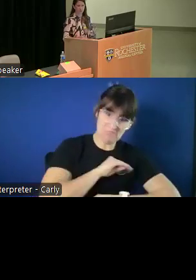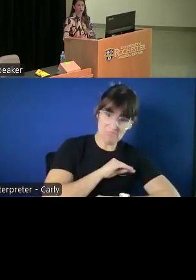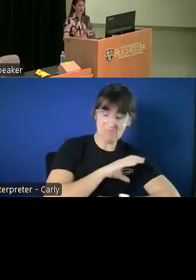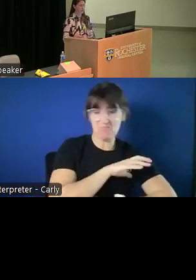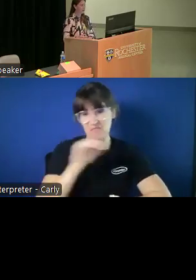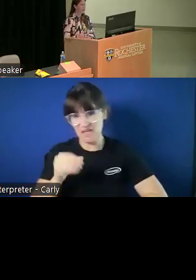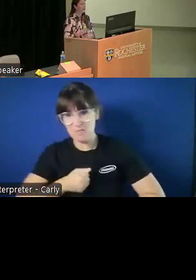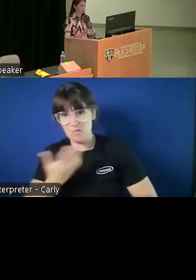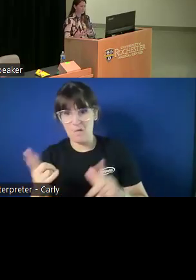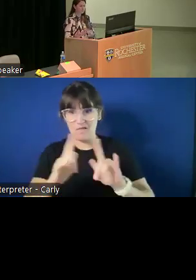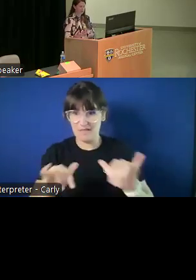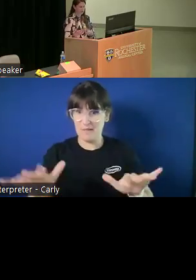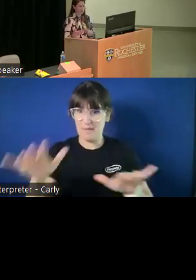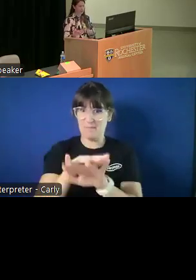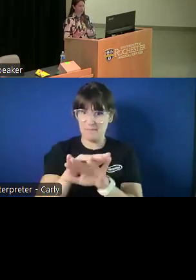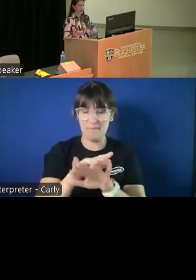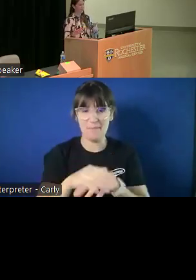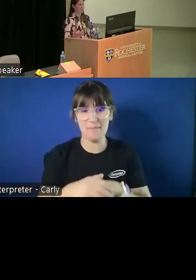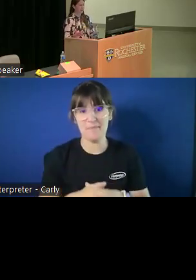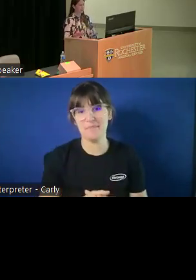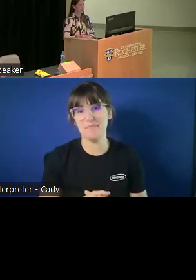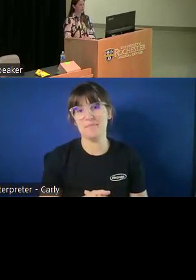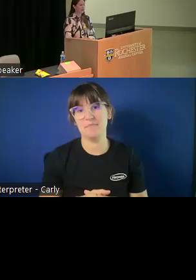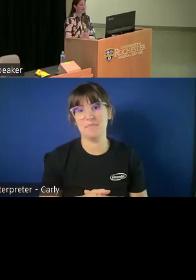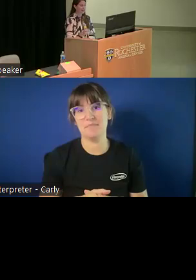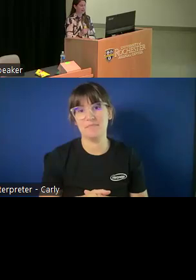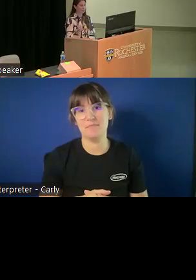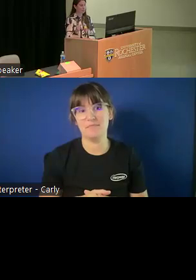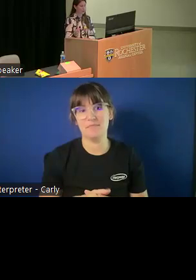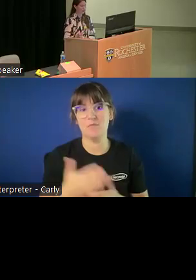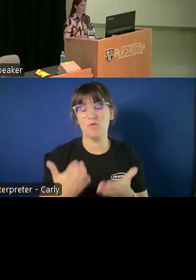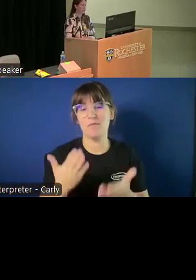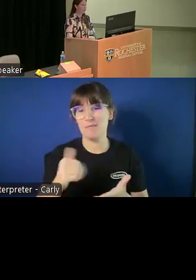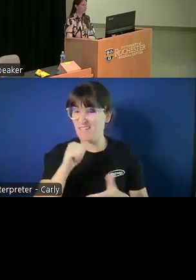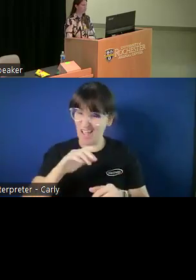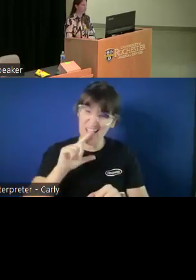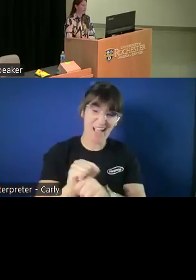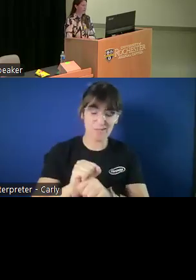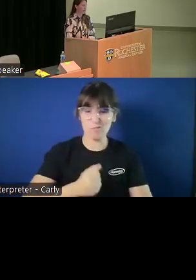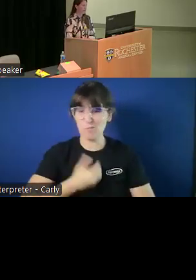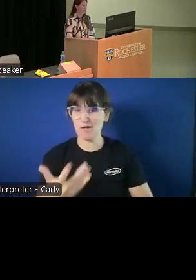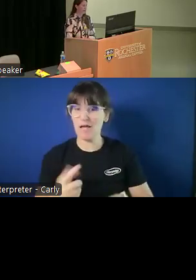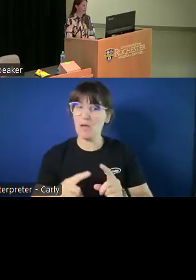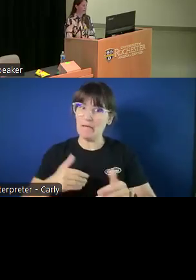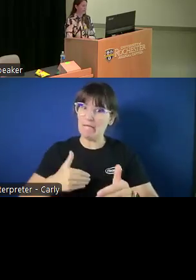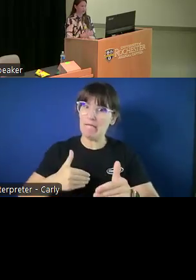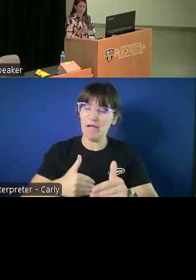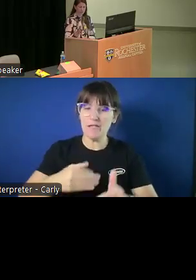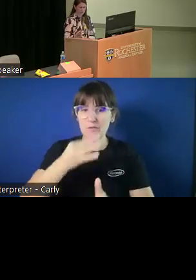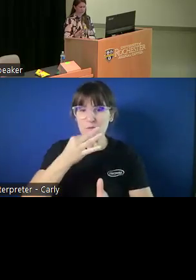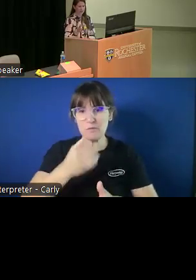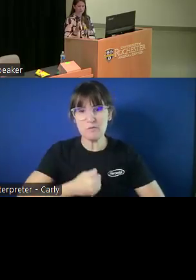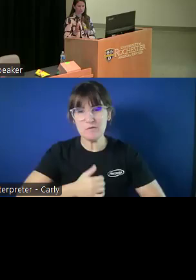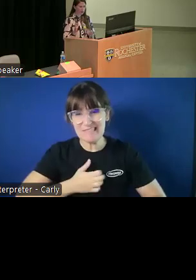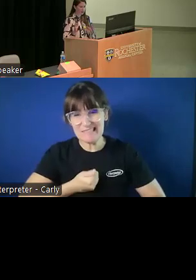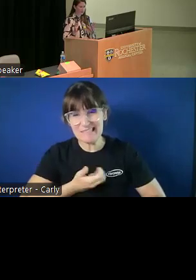and perhaps or I shouldn't say burned out but have uh indicate burnout um and or some folks indicate